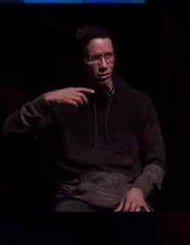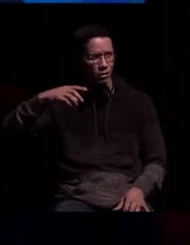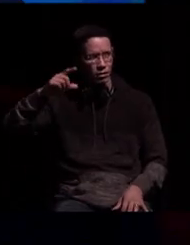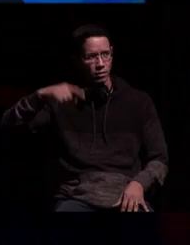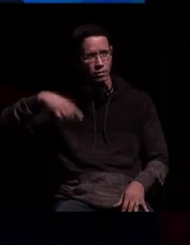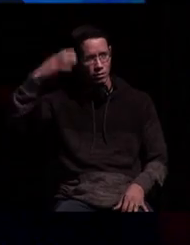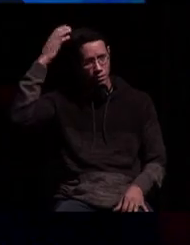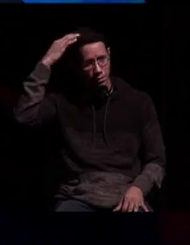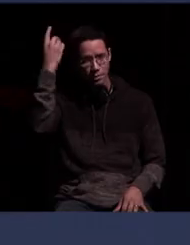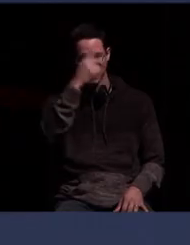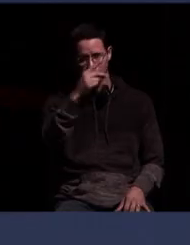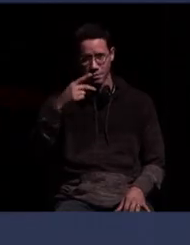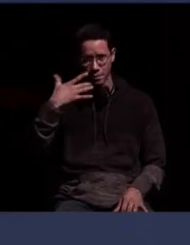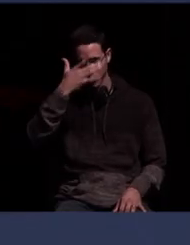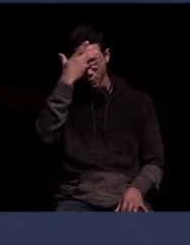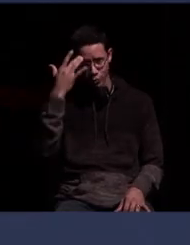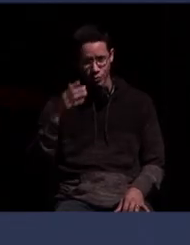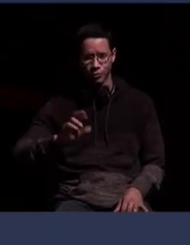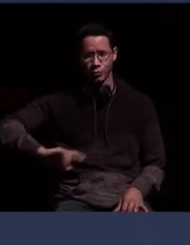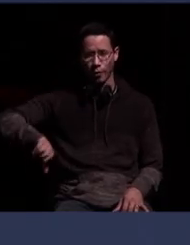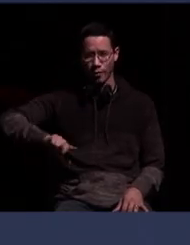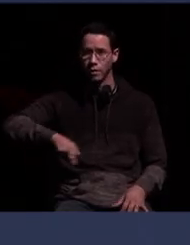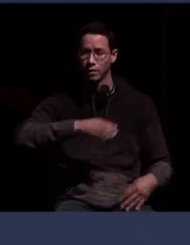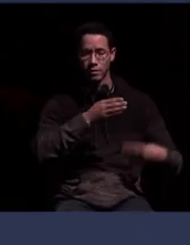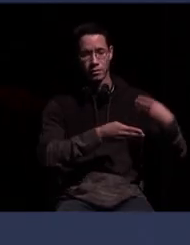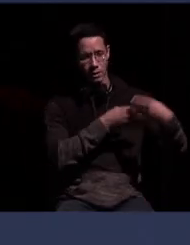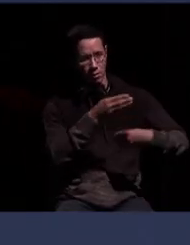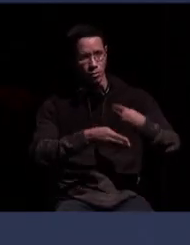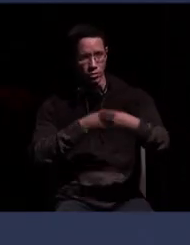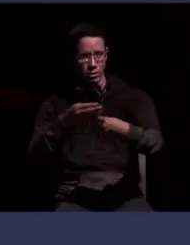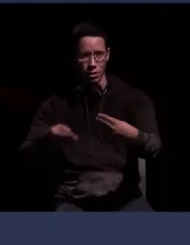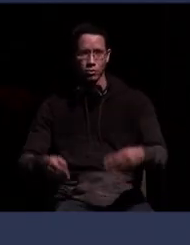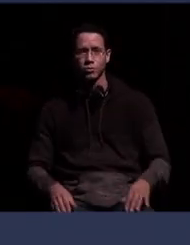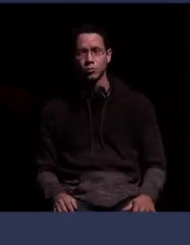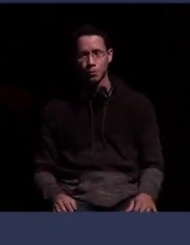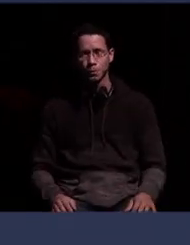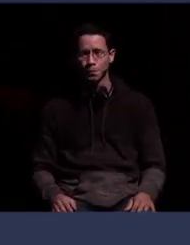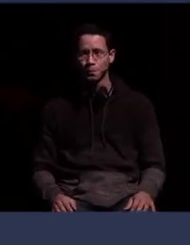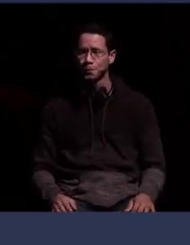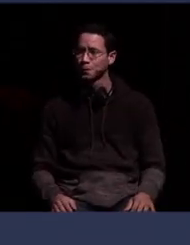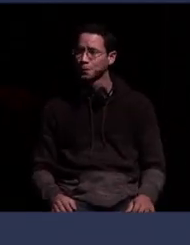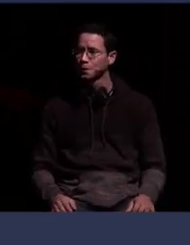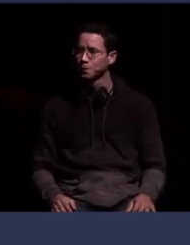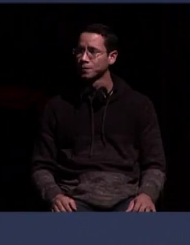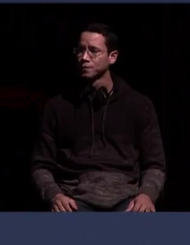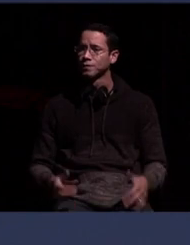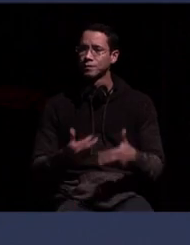There is a process of awareness,